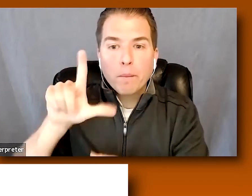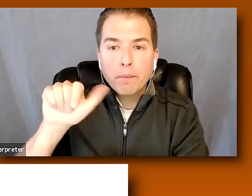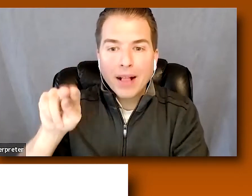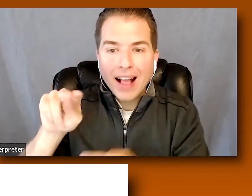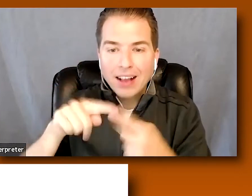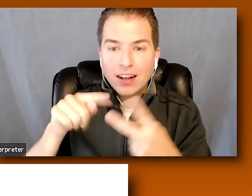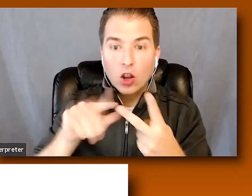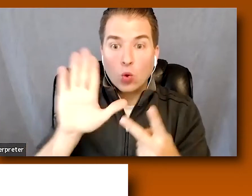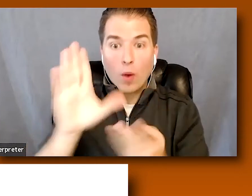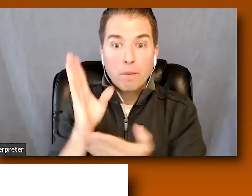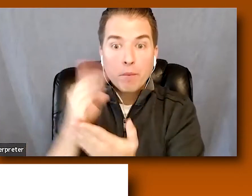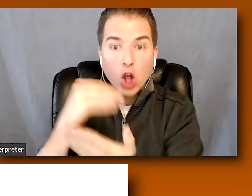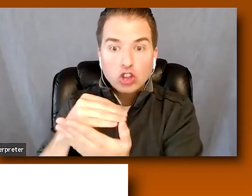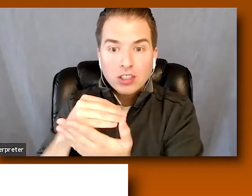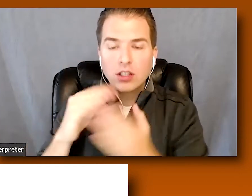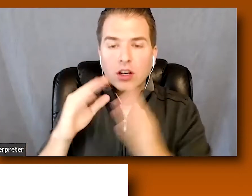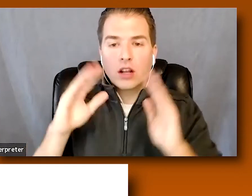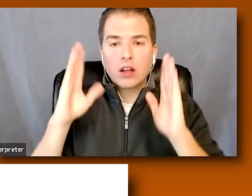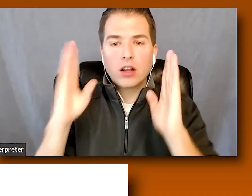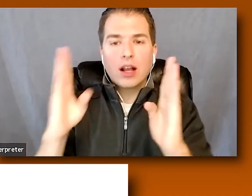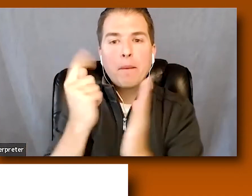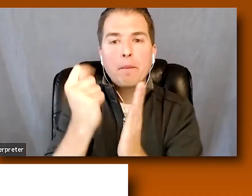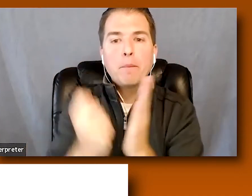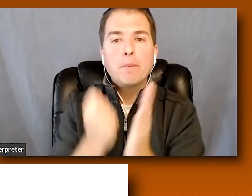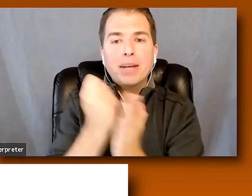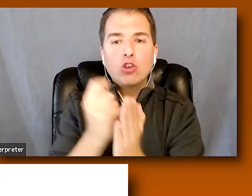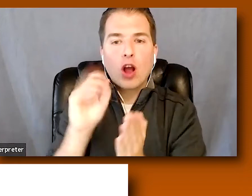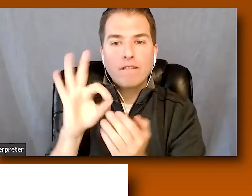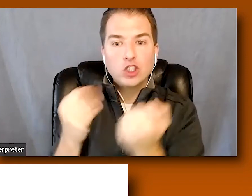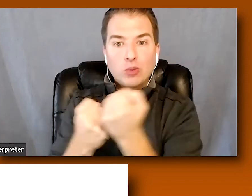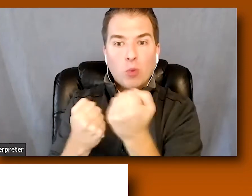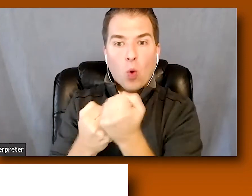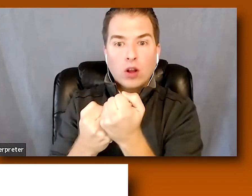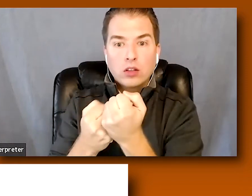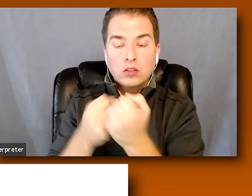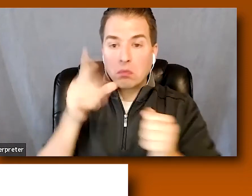and the period of support, like, how many years your project is.